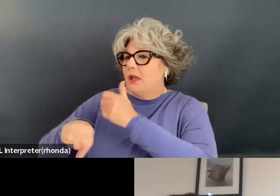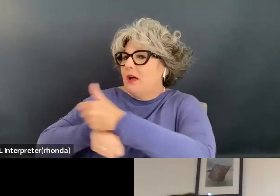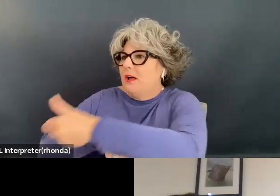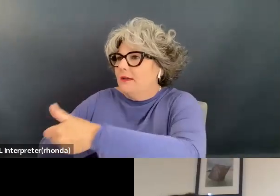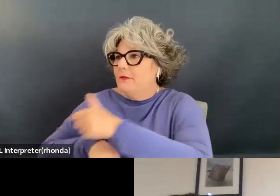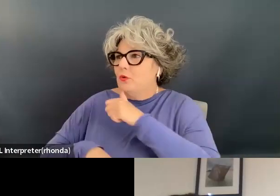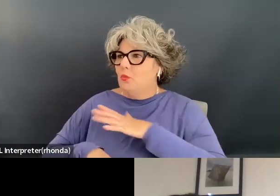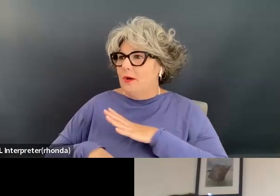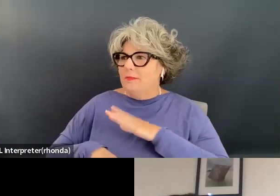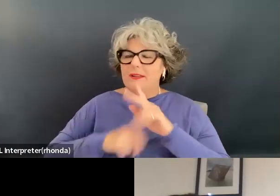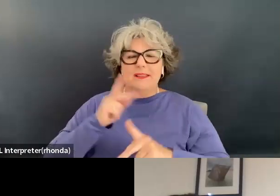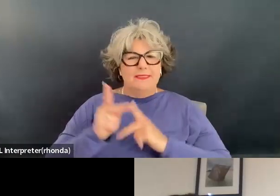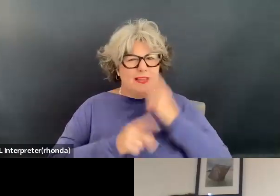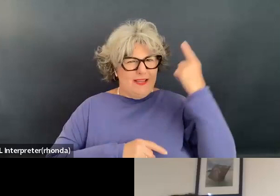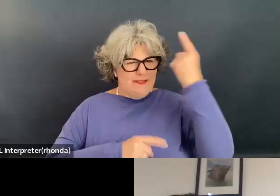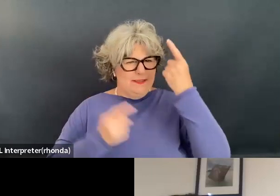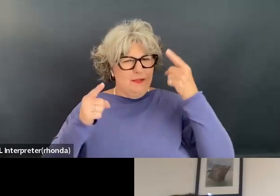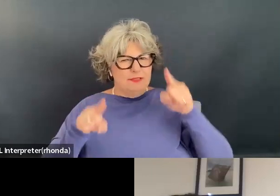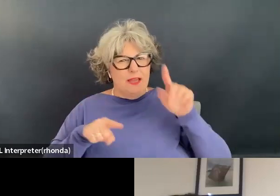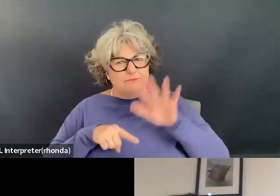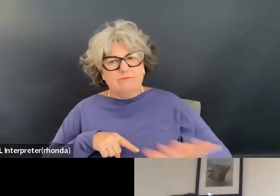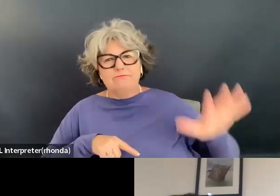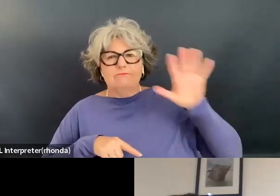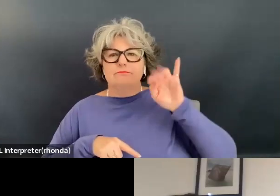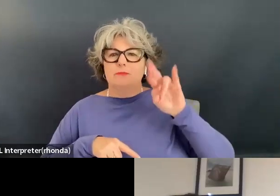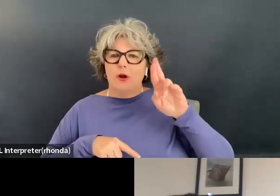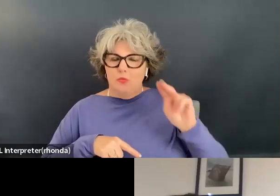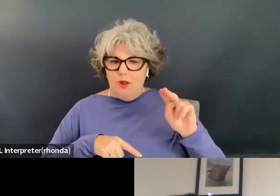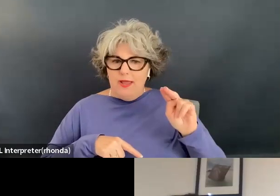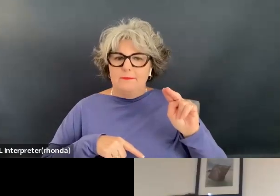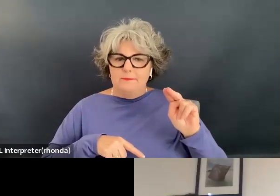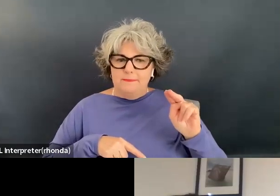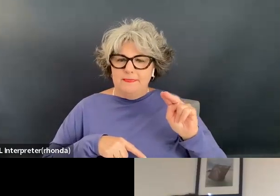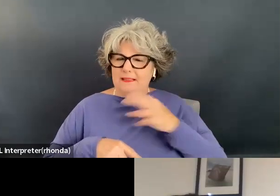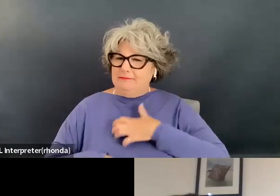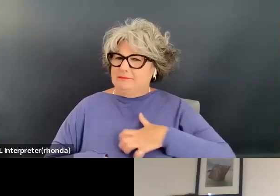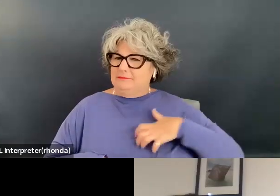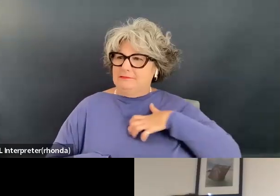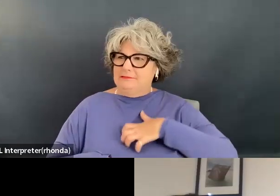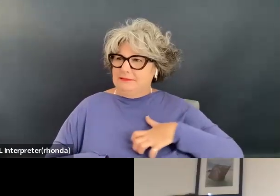Like that kind of thing was so disgusting in a way. Yes.